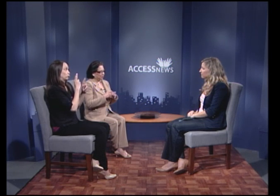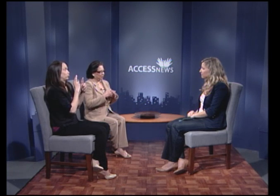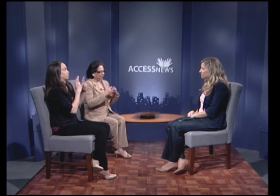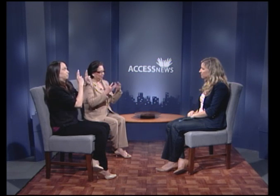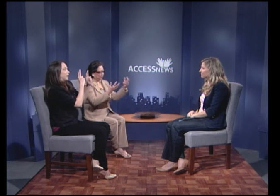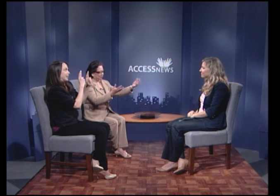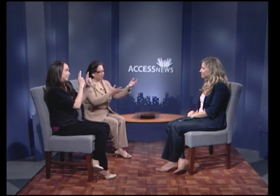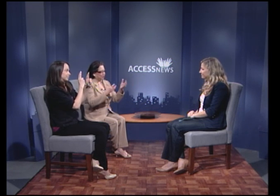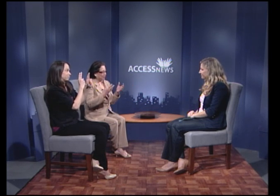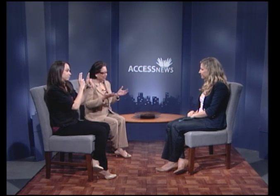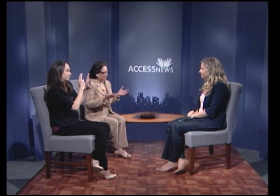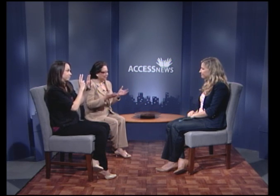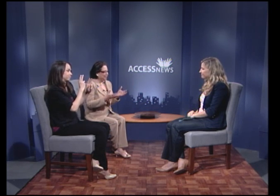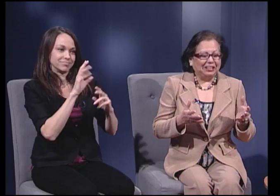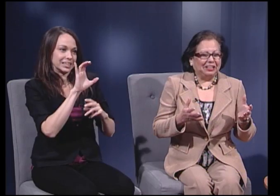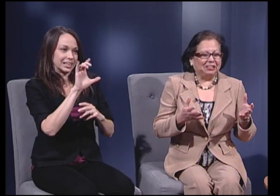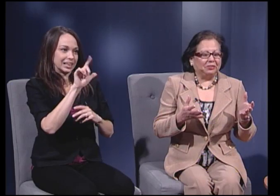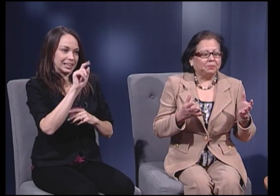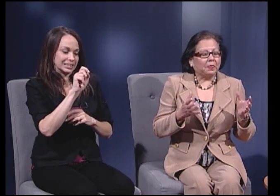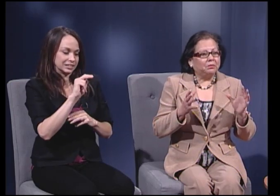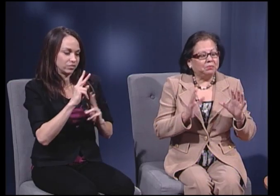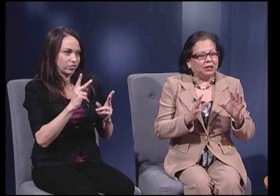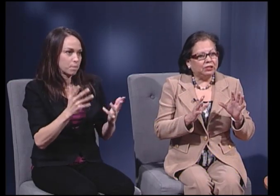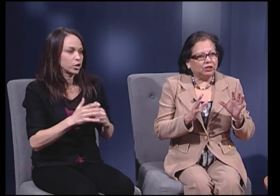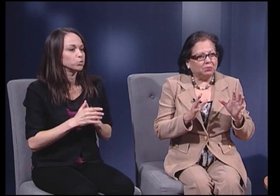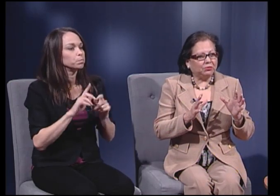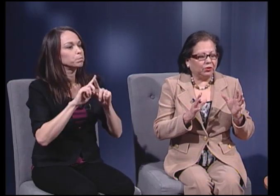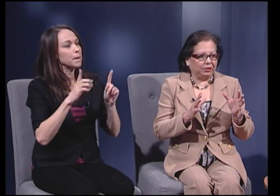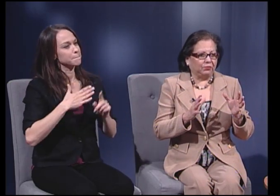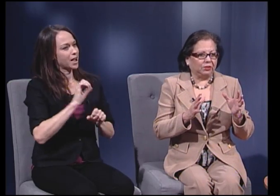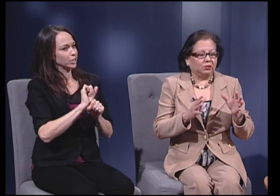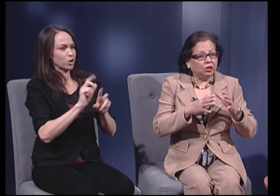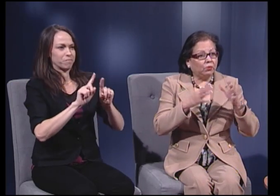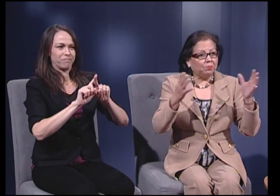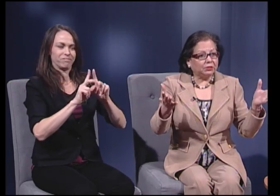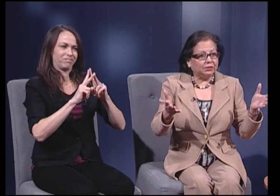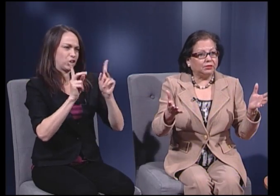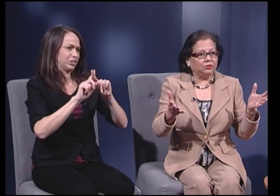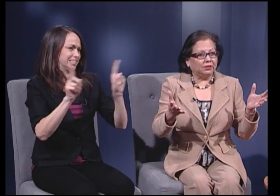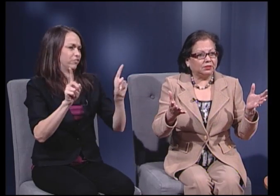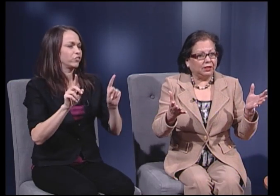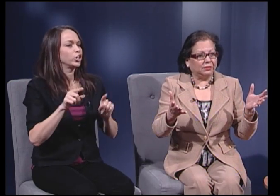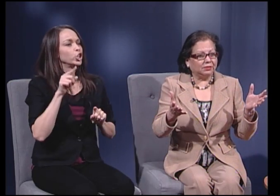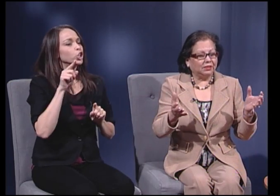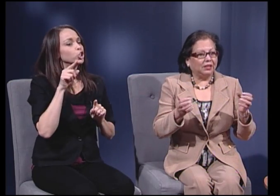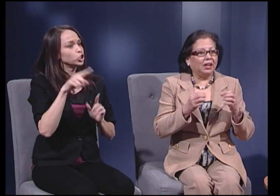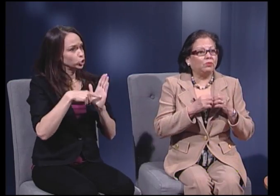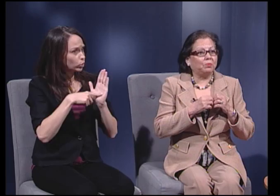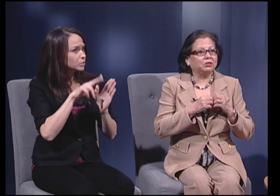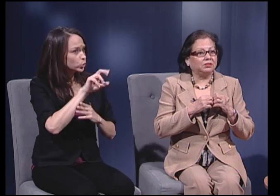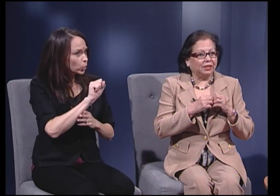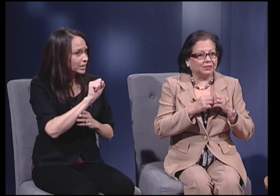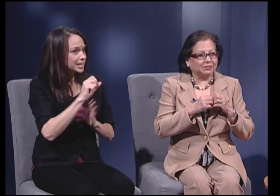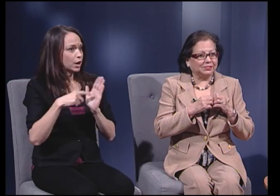of State-- Secretary Clinton, but my job is very different. She represents the United States, I represent Texas.